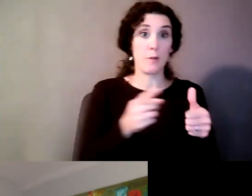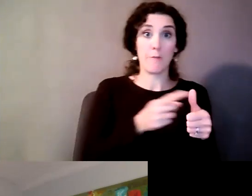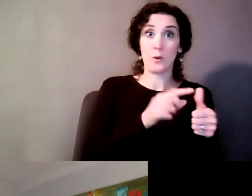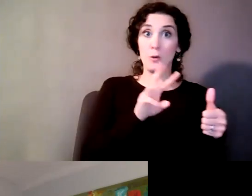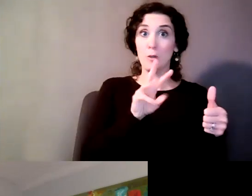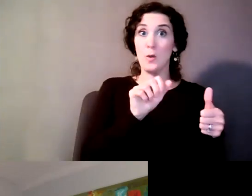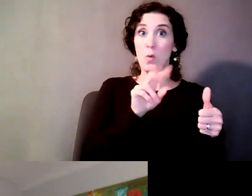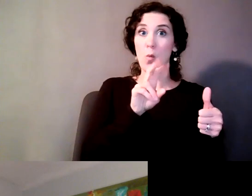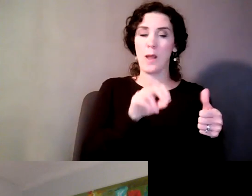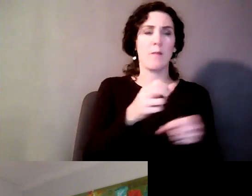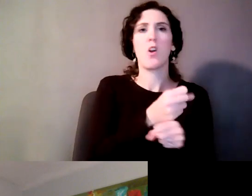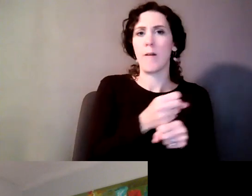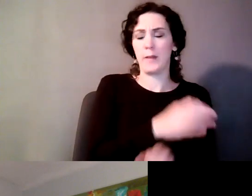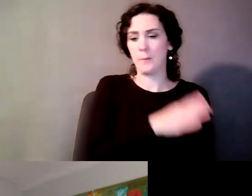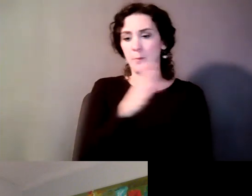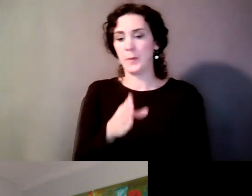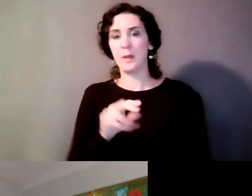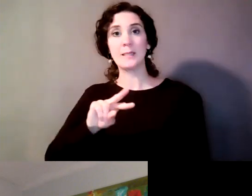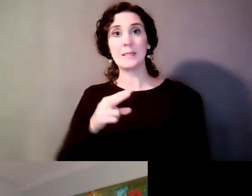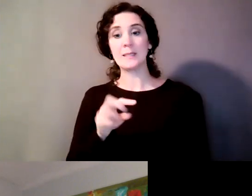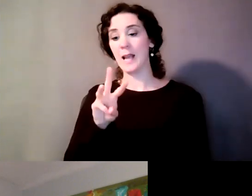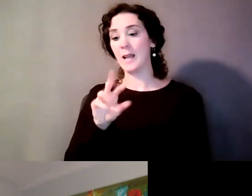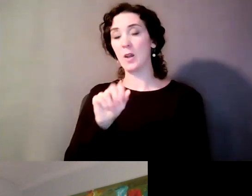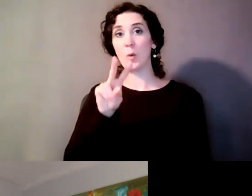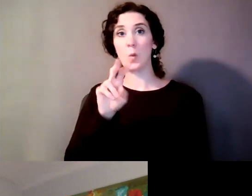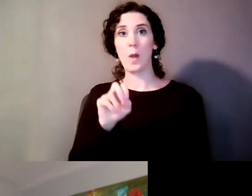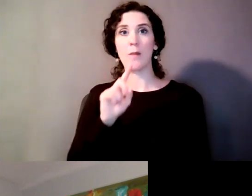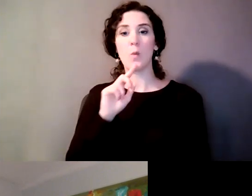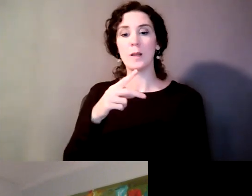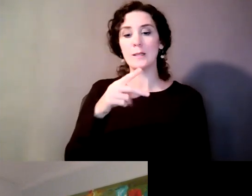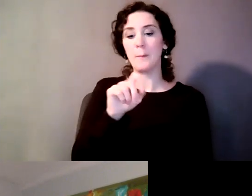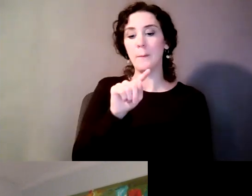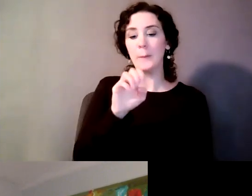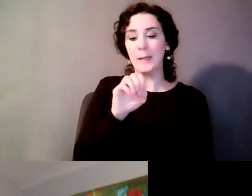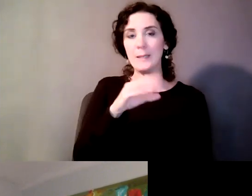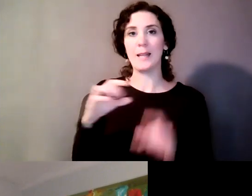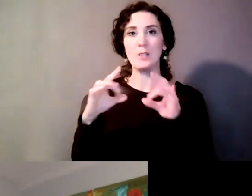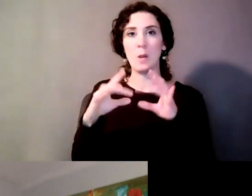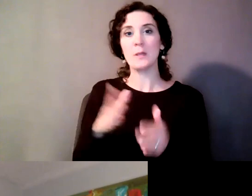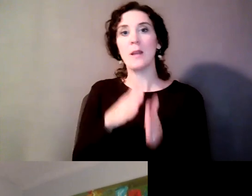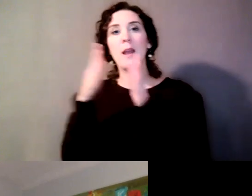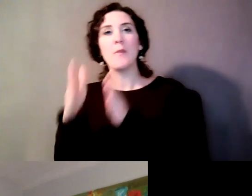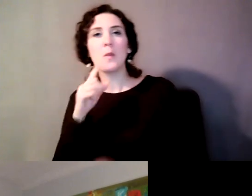coffee. There was the second wave which was Pete and Starbucks, and then there was this thing called the third